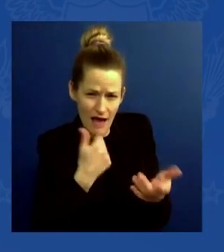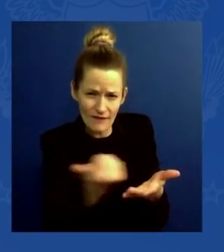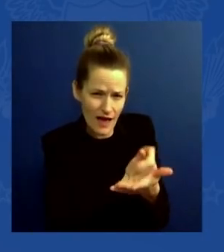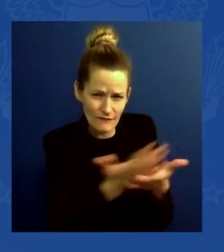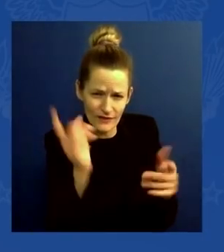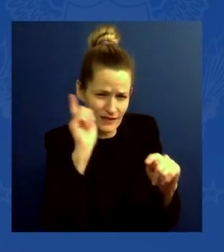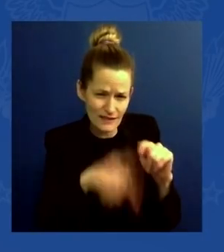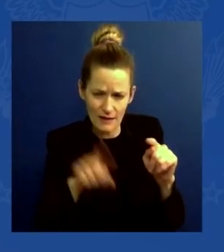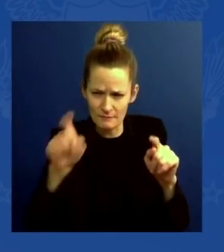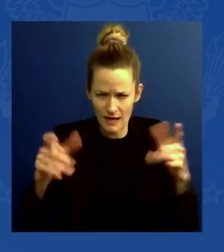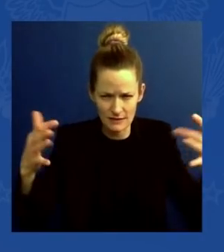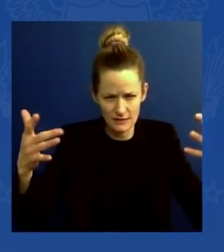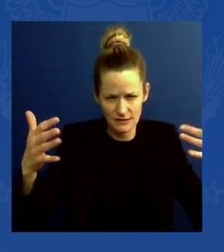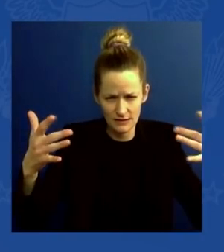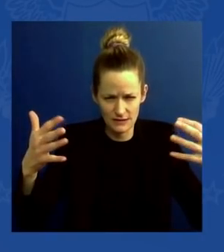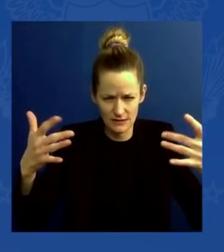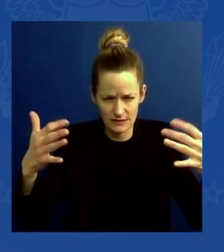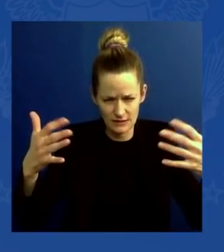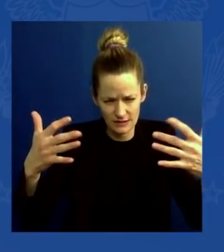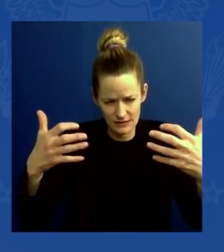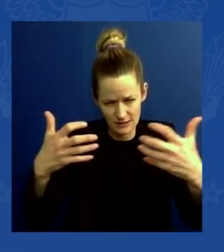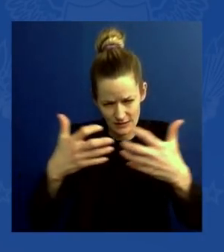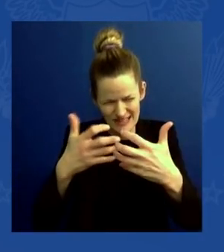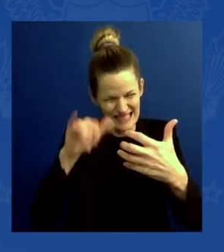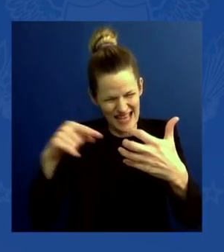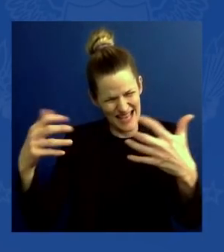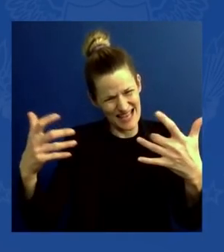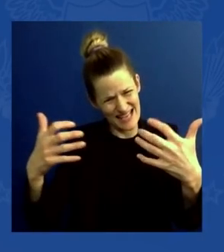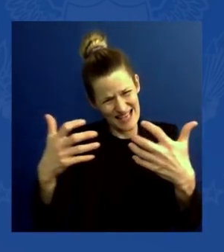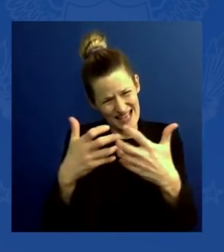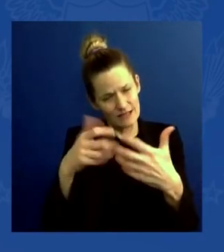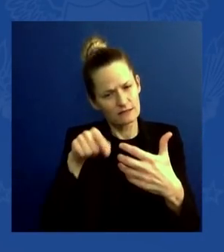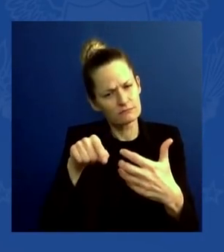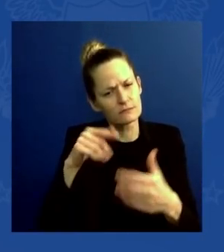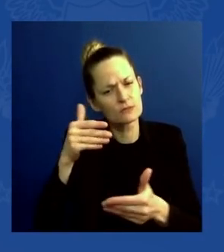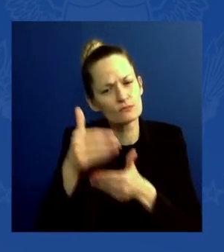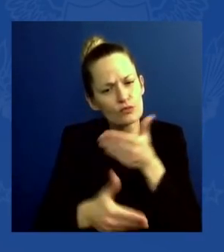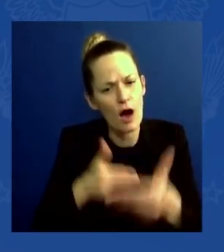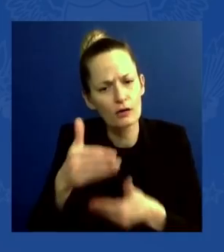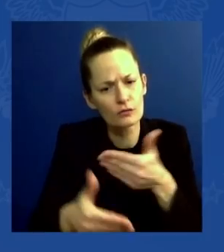So, I spent a lot of time, as you probably heard, with a lot of people --